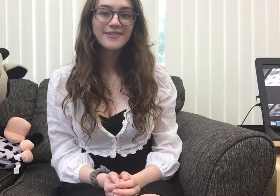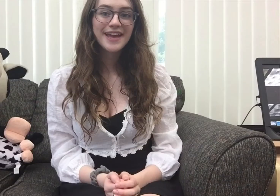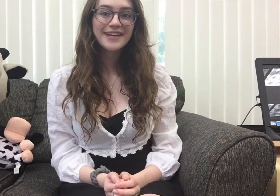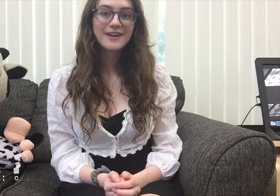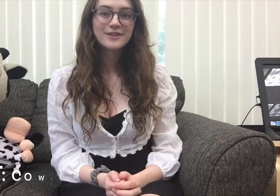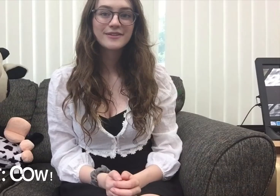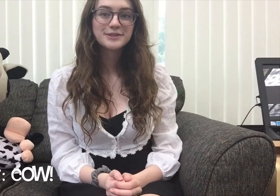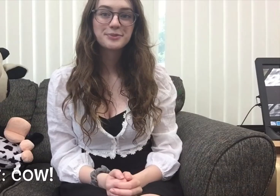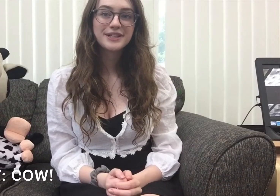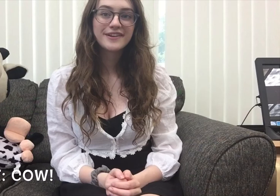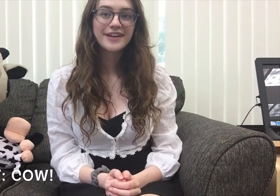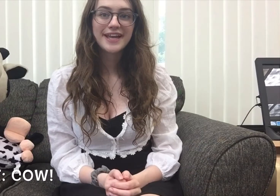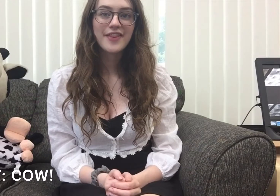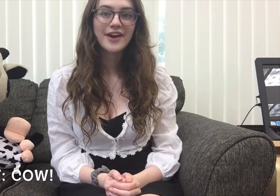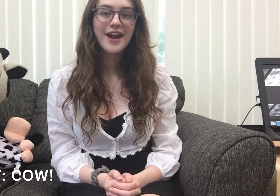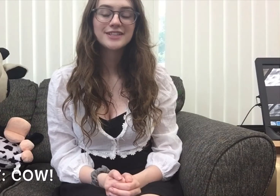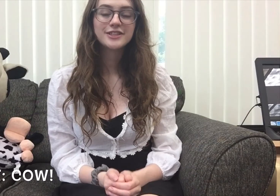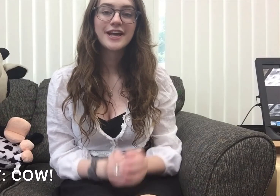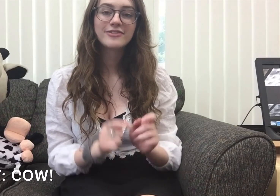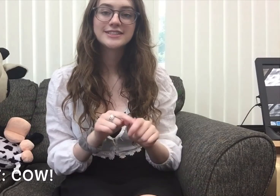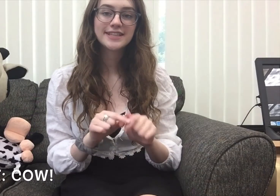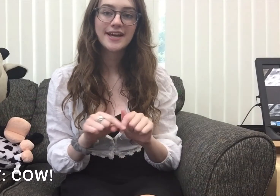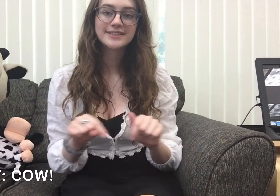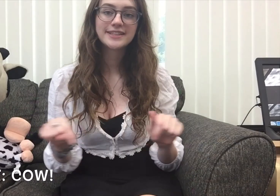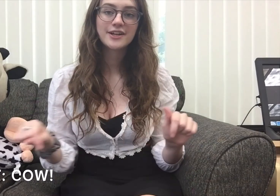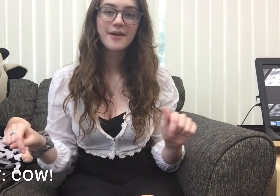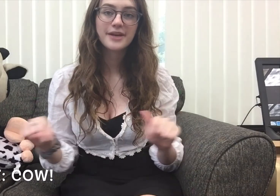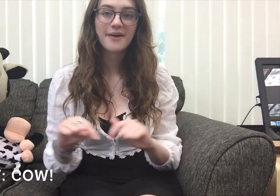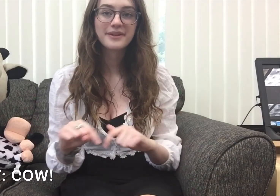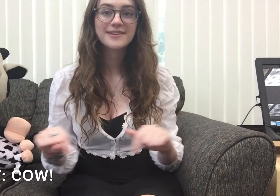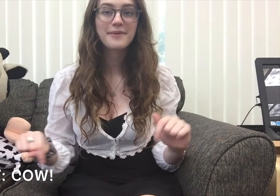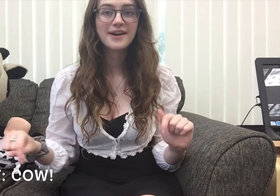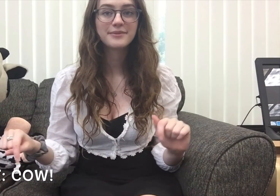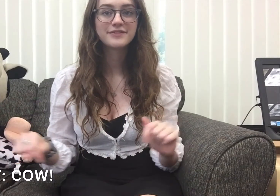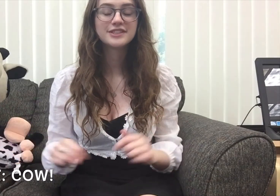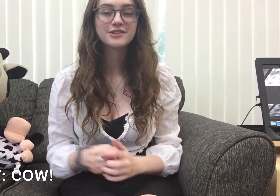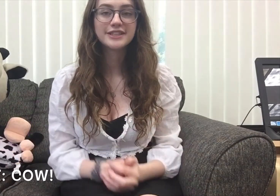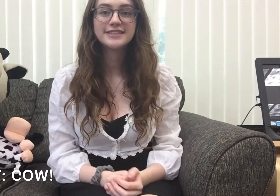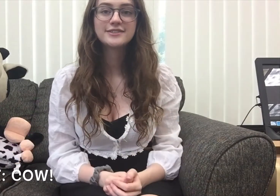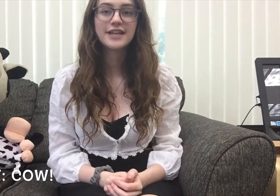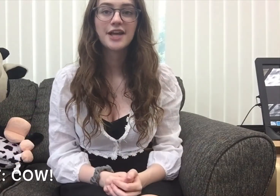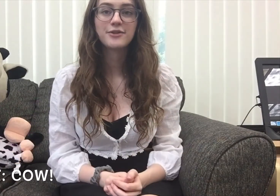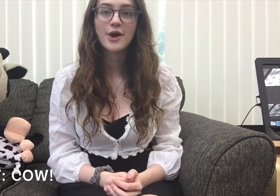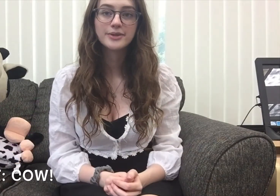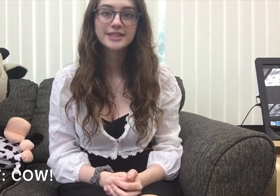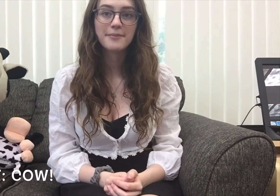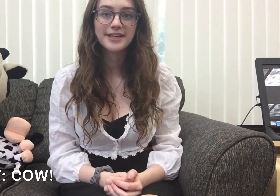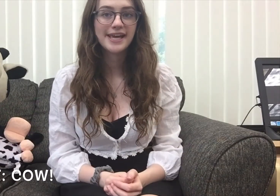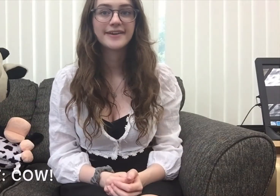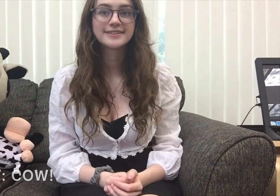OK, now we're going to put it all together, I should have the signs that are coming up at the bottom of the screen so that you know what's coming next.